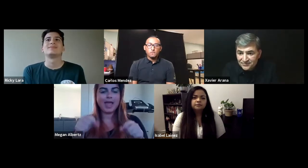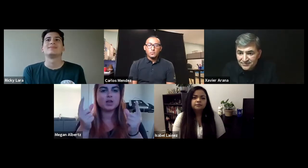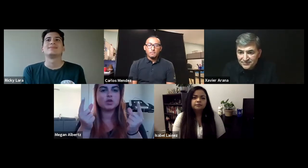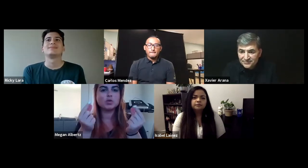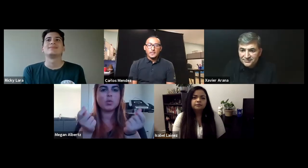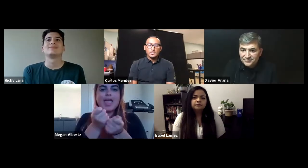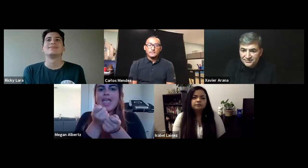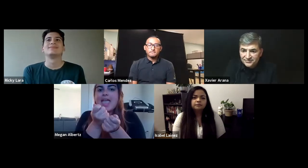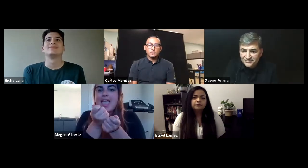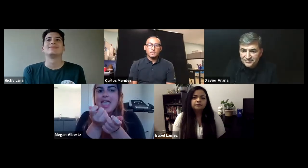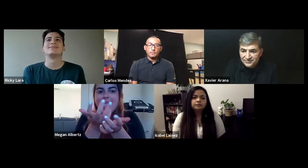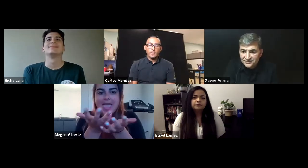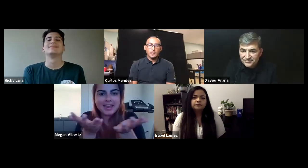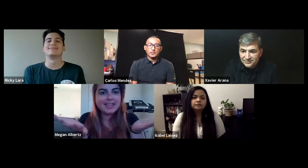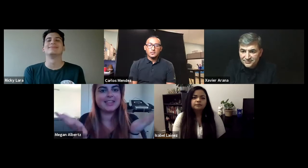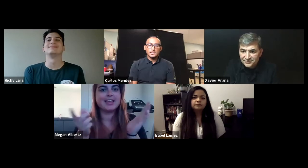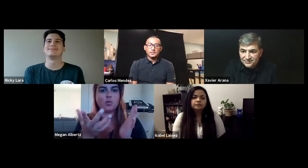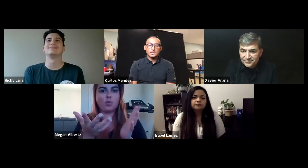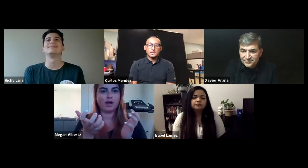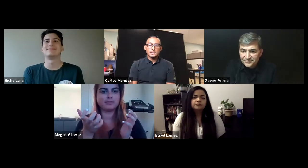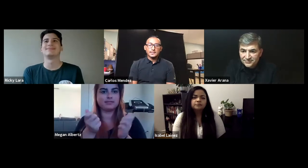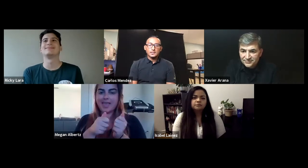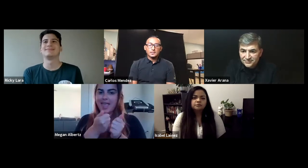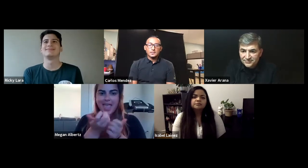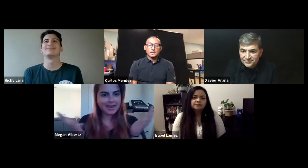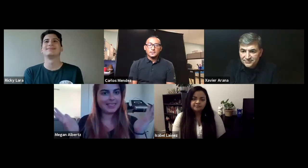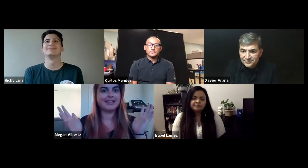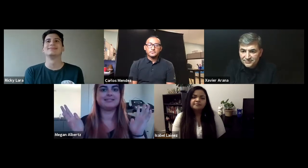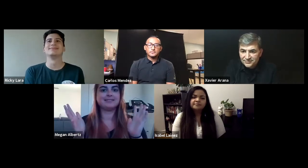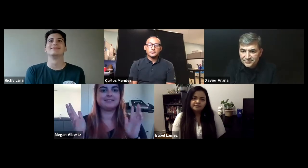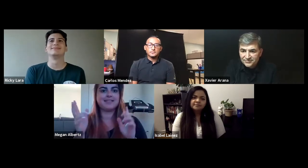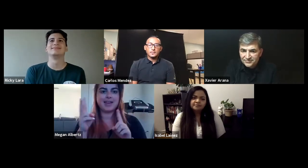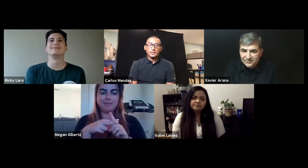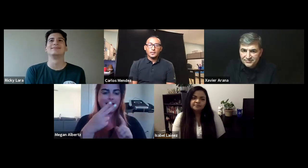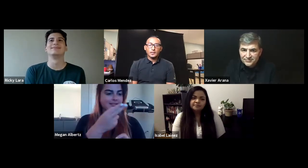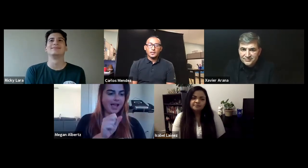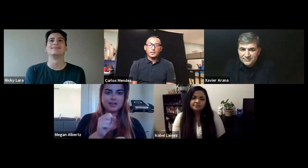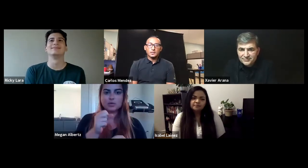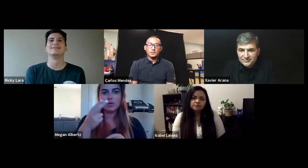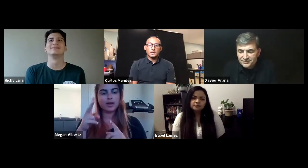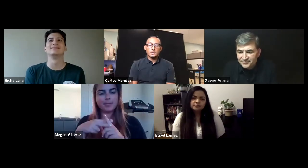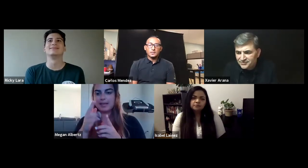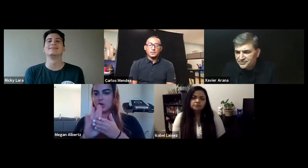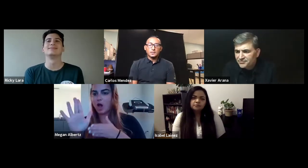To the students, you could do anything you want, really anything.